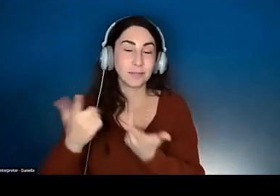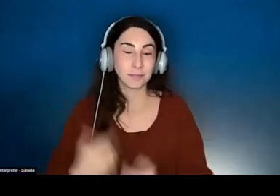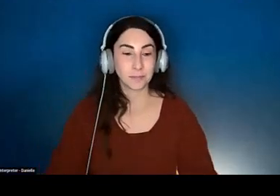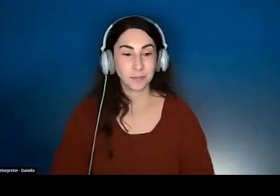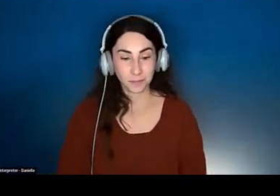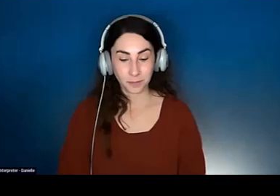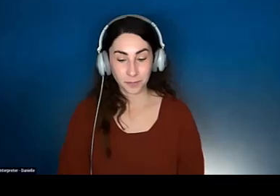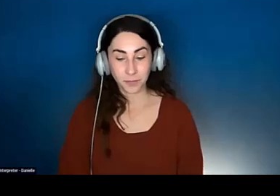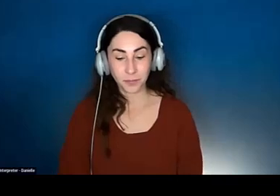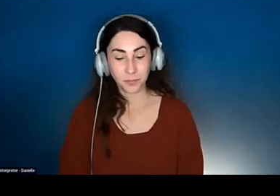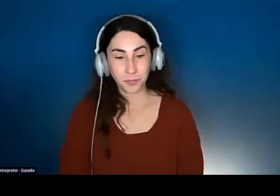Next slide.